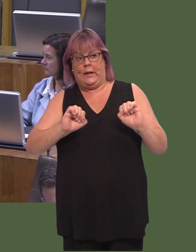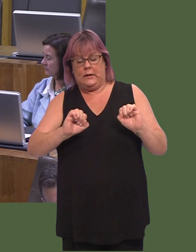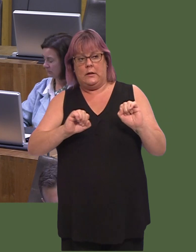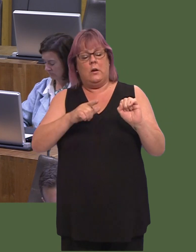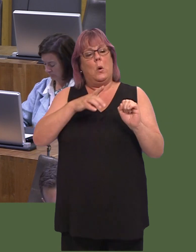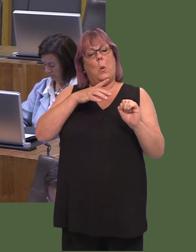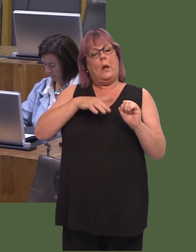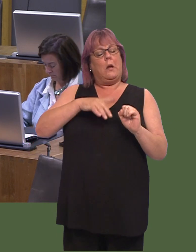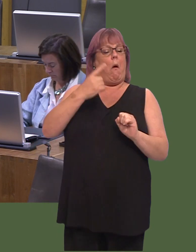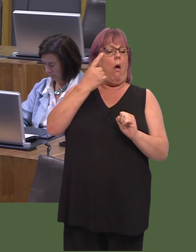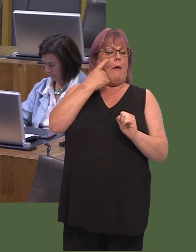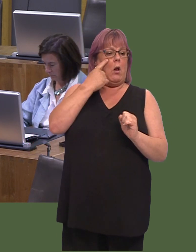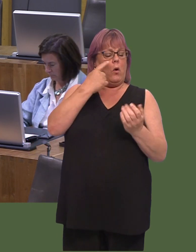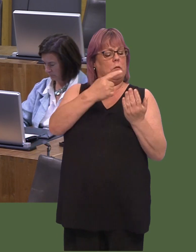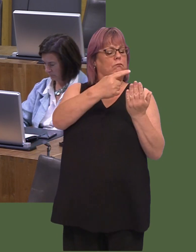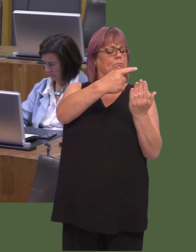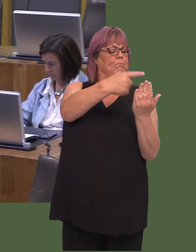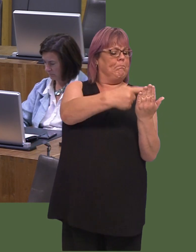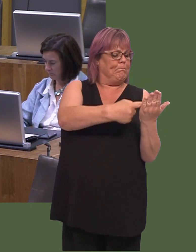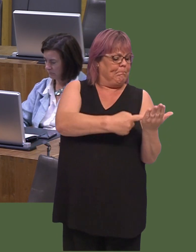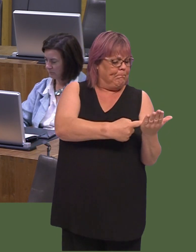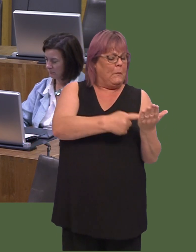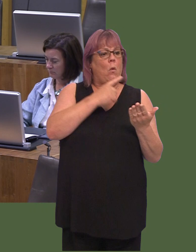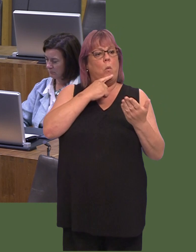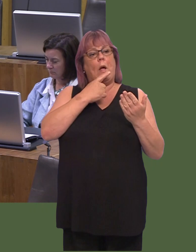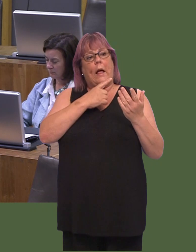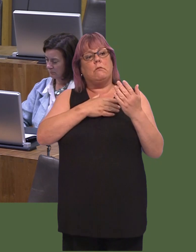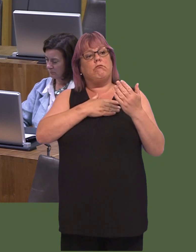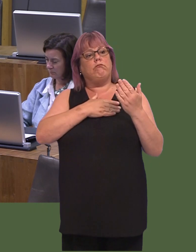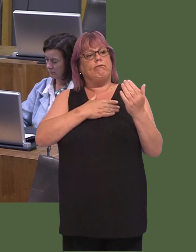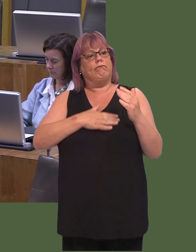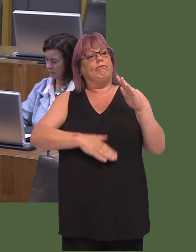carefully and seriously at how to implement or take forward those recommendations, and